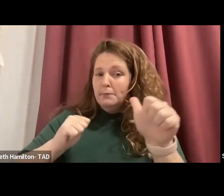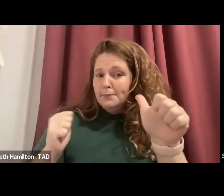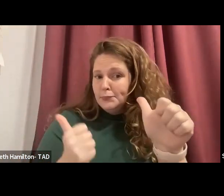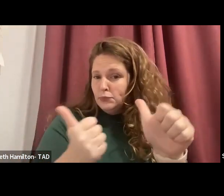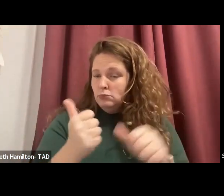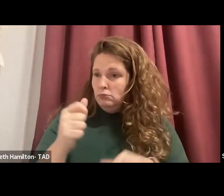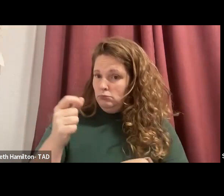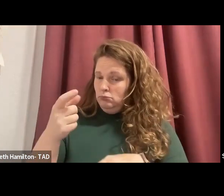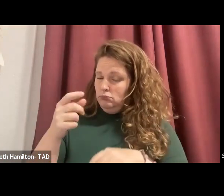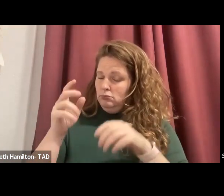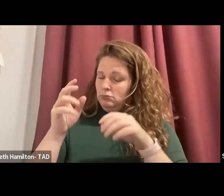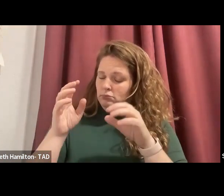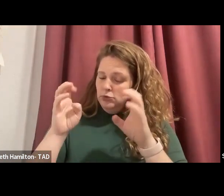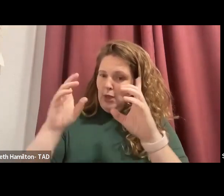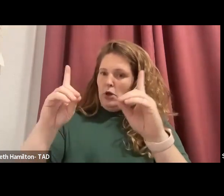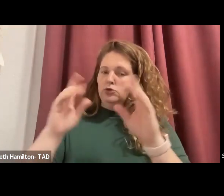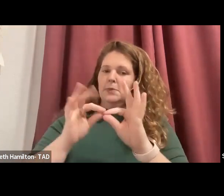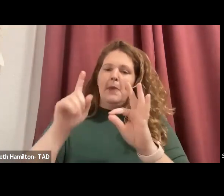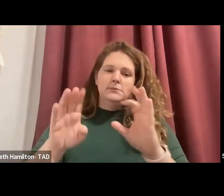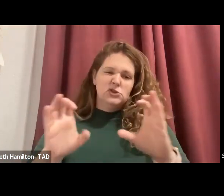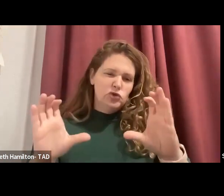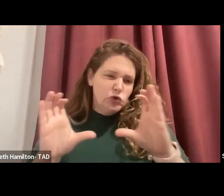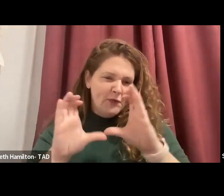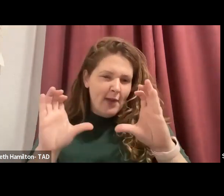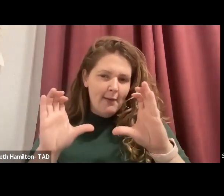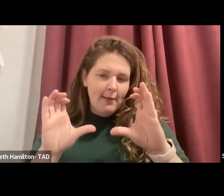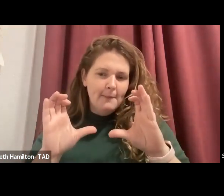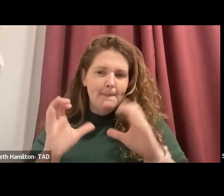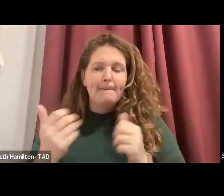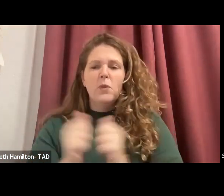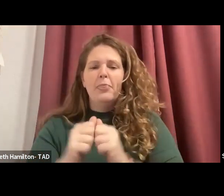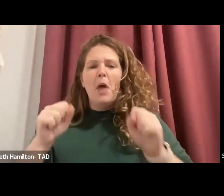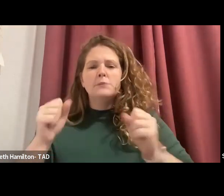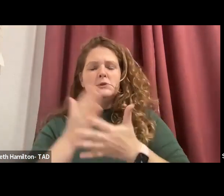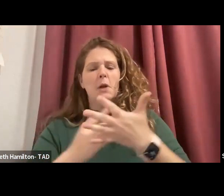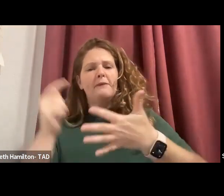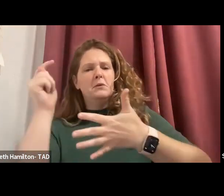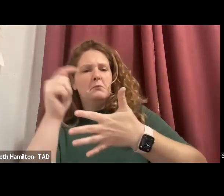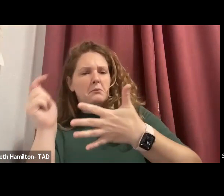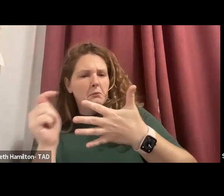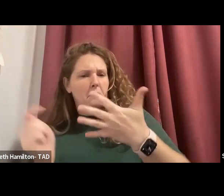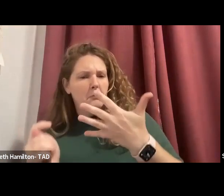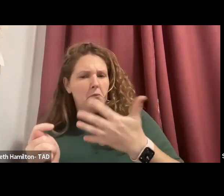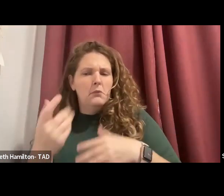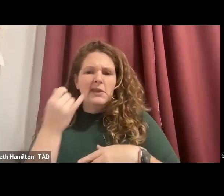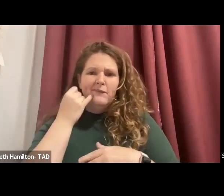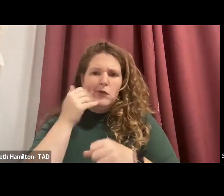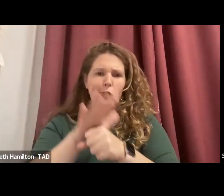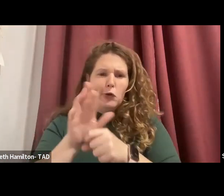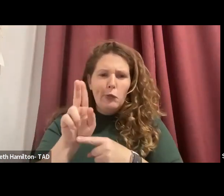pacts Deaf people, their ability to function on an equivalent level with their hearing